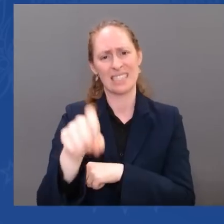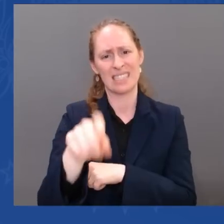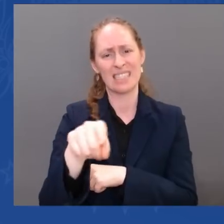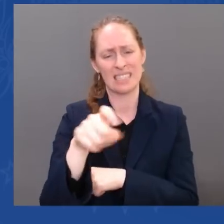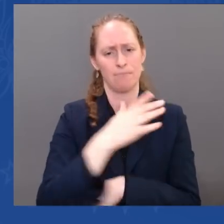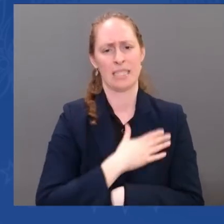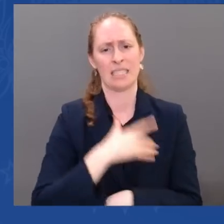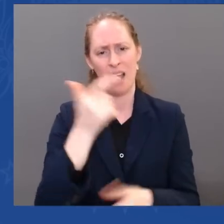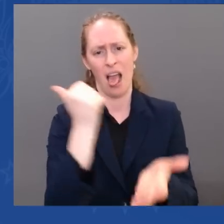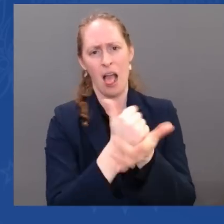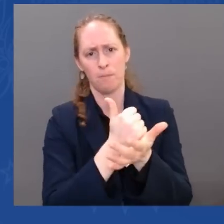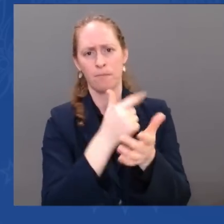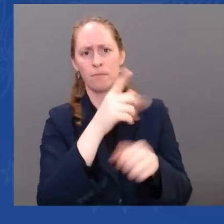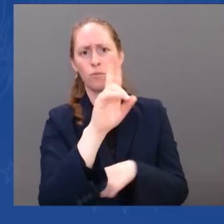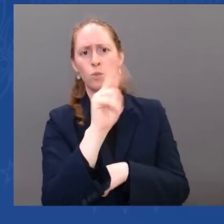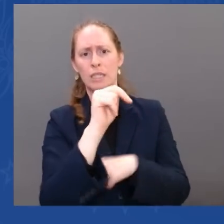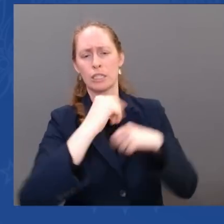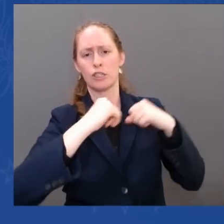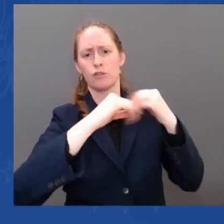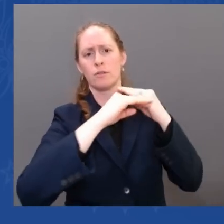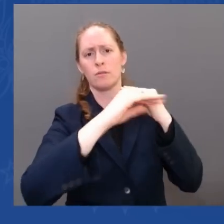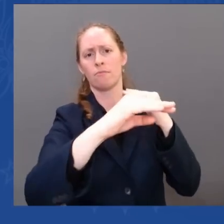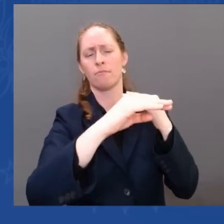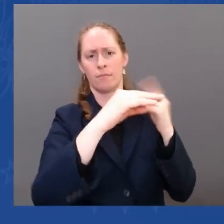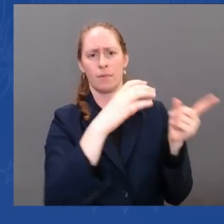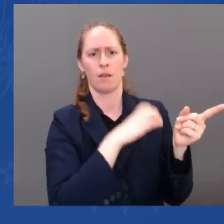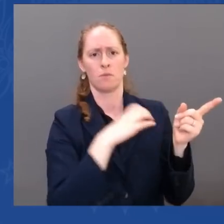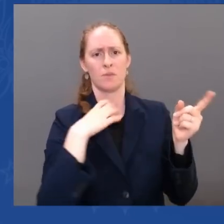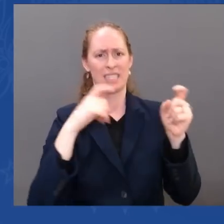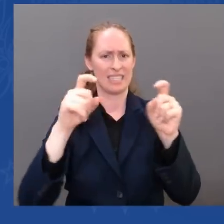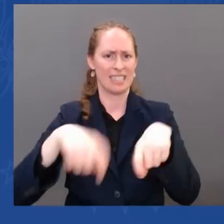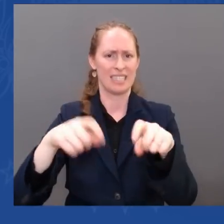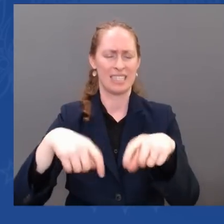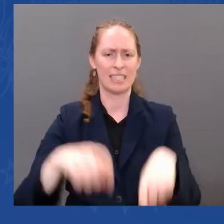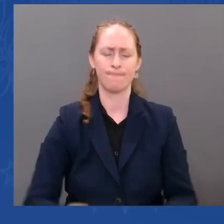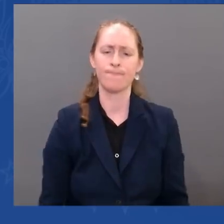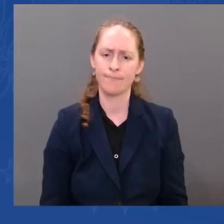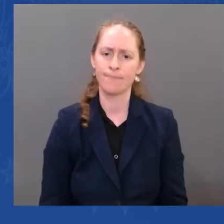no one can or will accept a two-state solution in Cyprus.